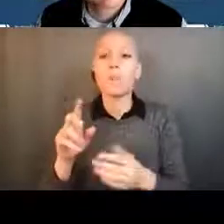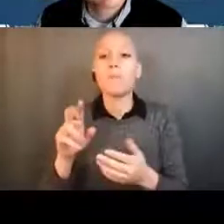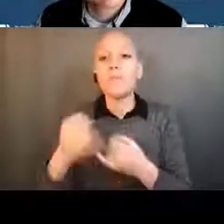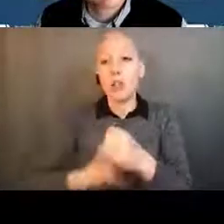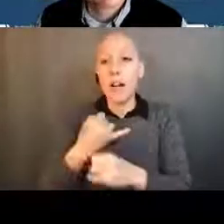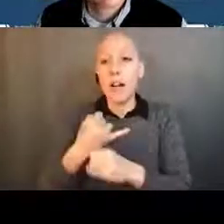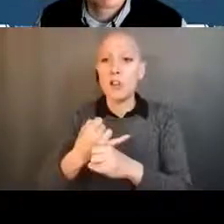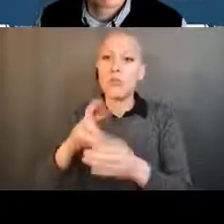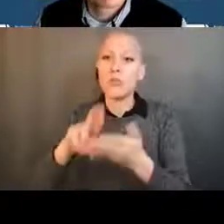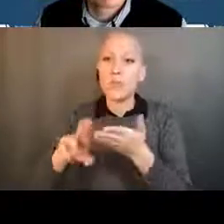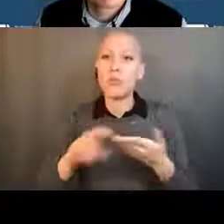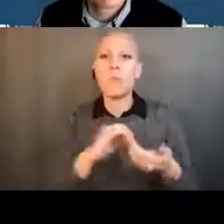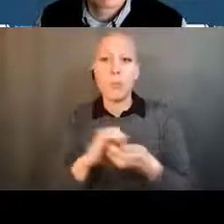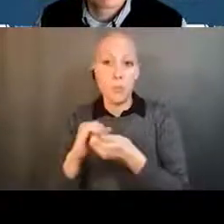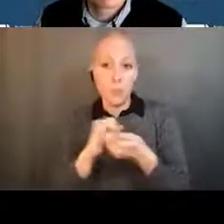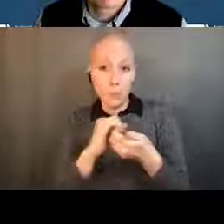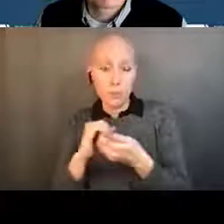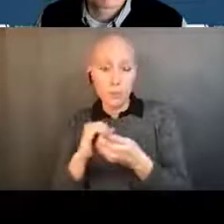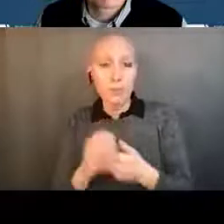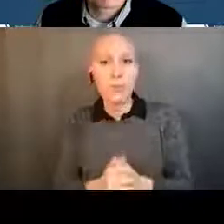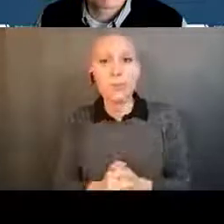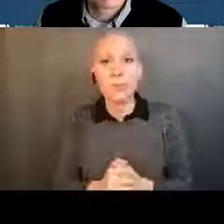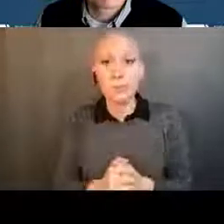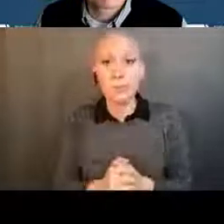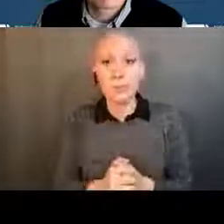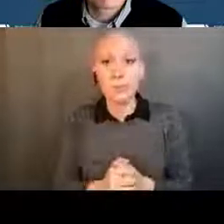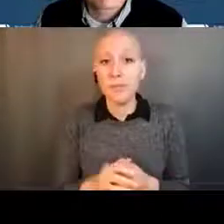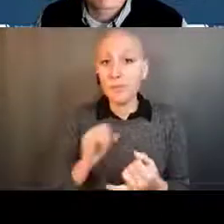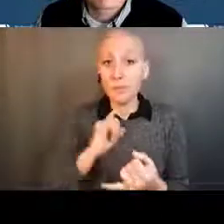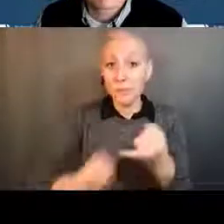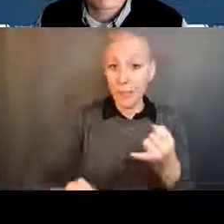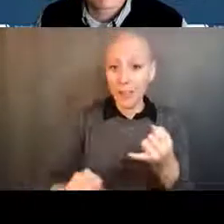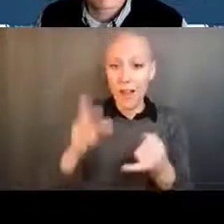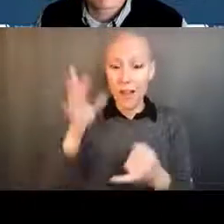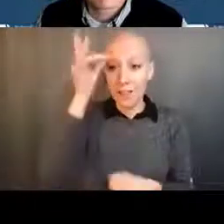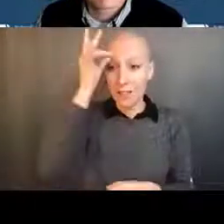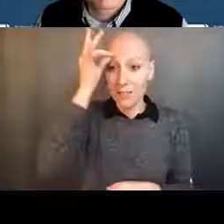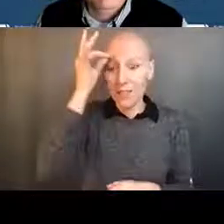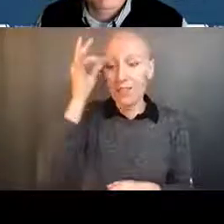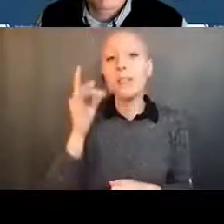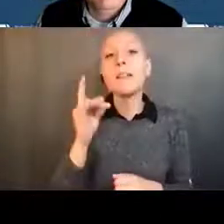And then lastly, one thing to remember is that there are certain types of mechanisms